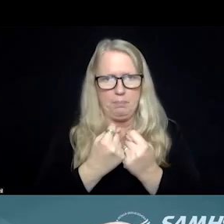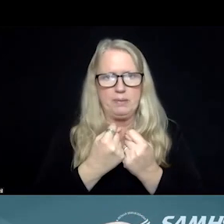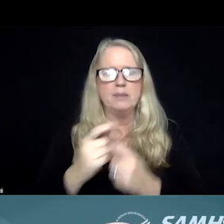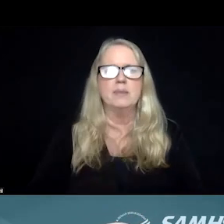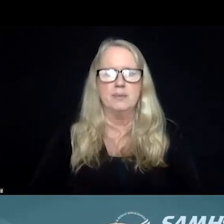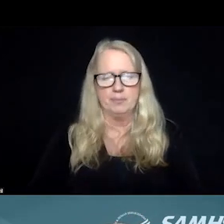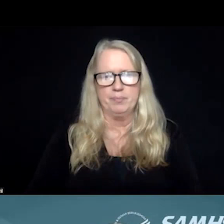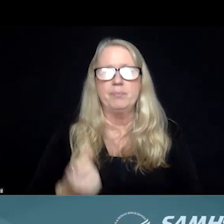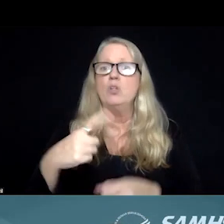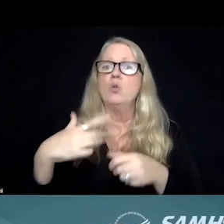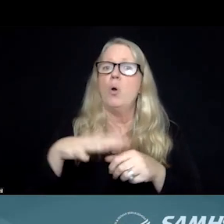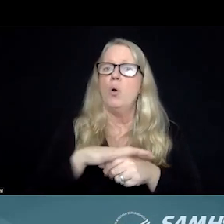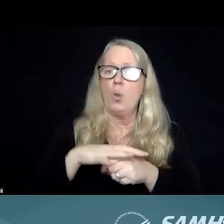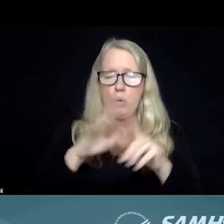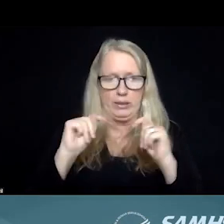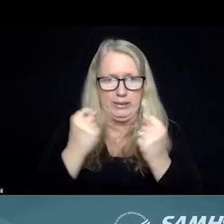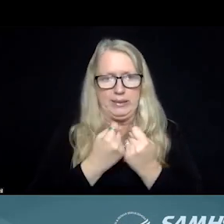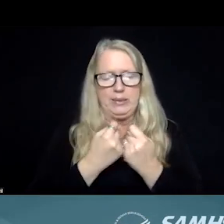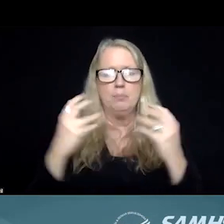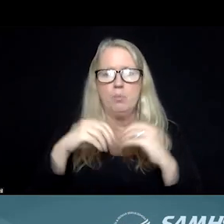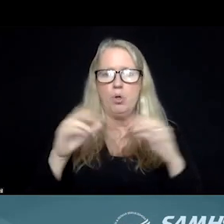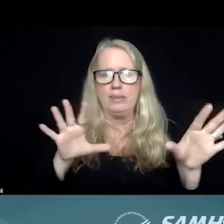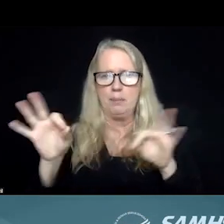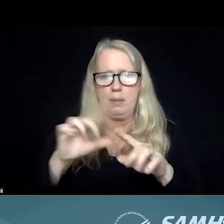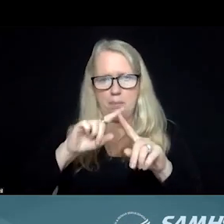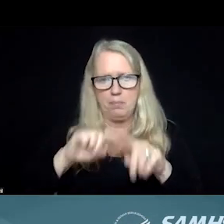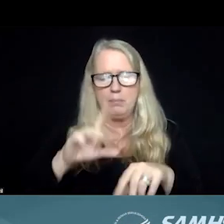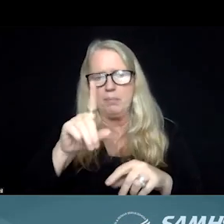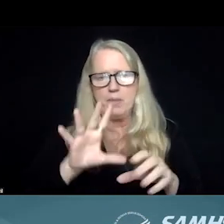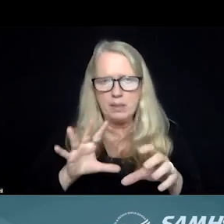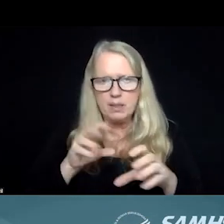SO THE LOCAL TEAMS WERE SELECTED BASED ON PARTICIPATING IN THE SAMHSA SERVICE